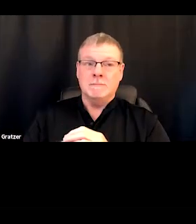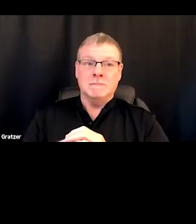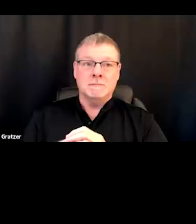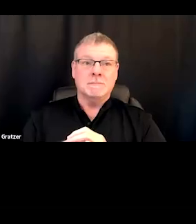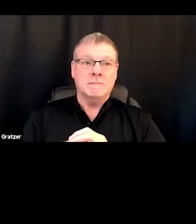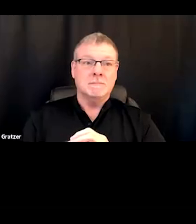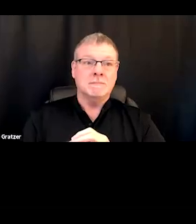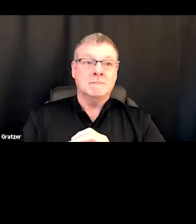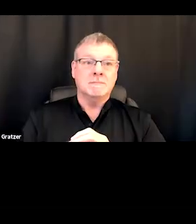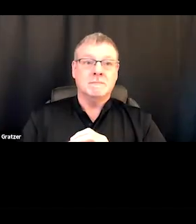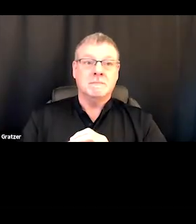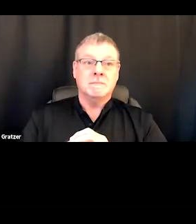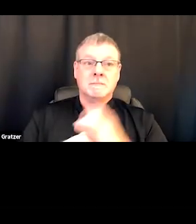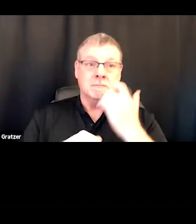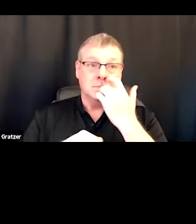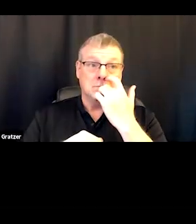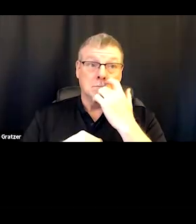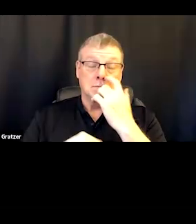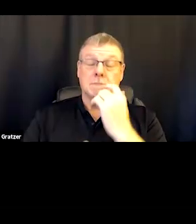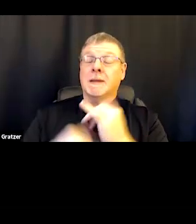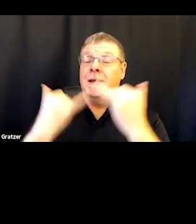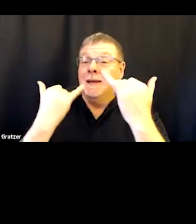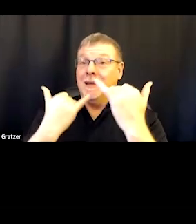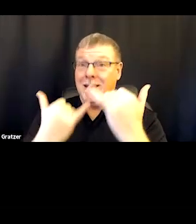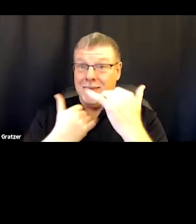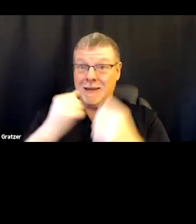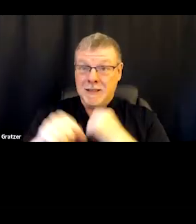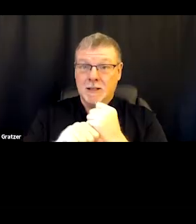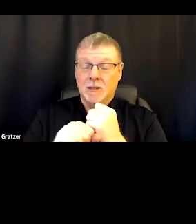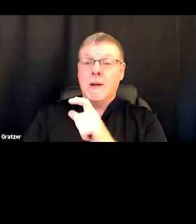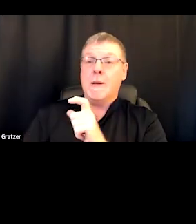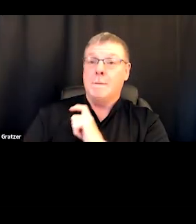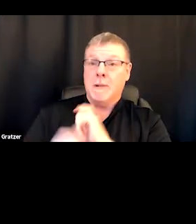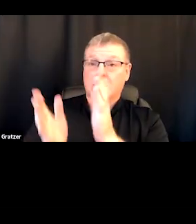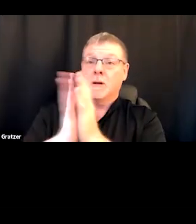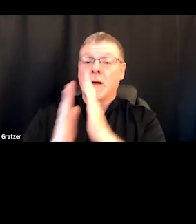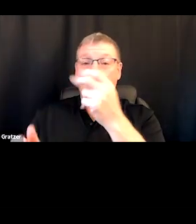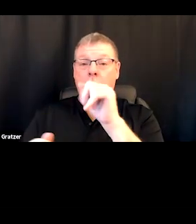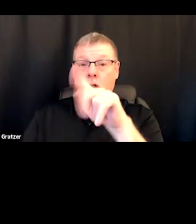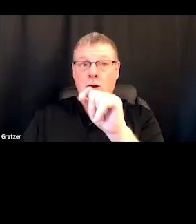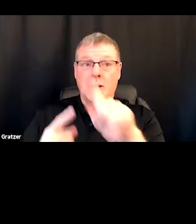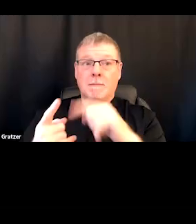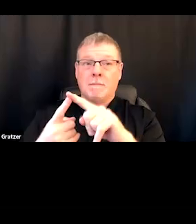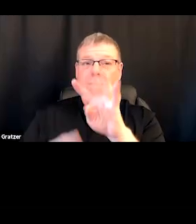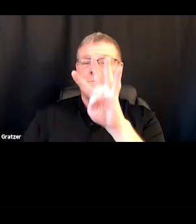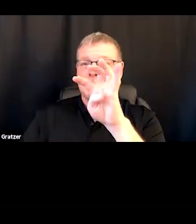Officers this year so far have requested support from the HEART responders about 400 times.